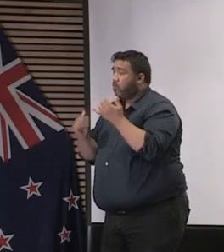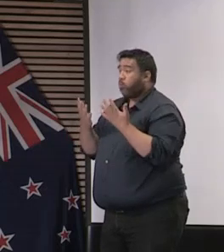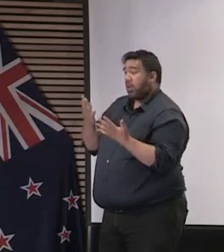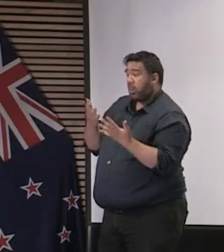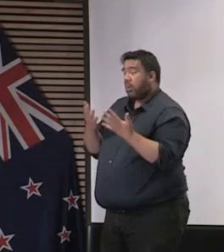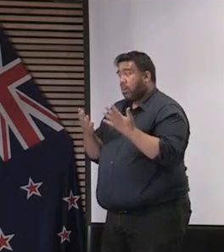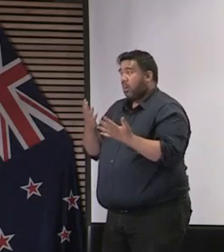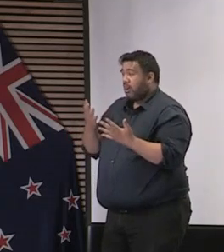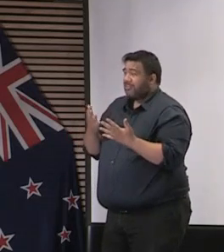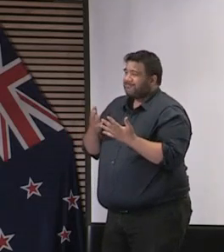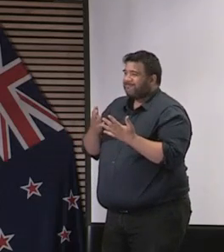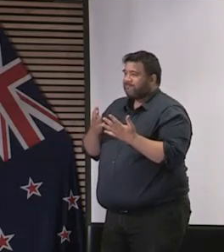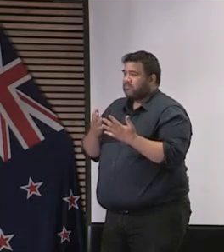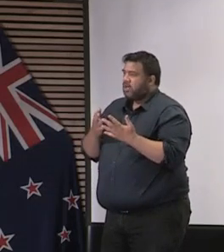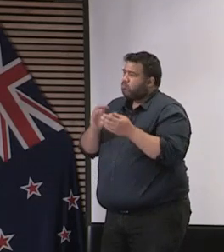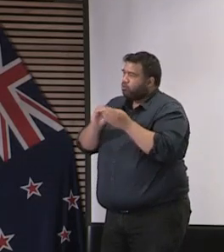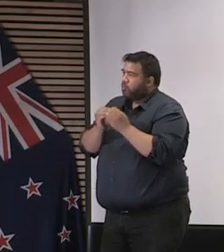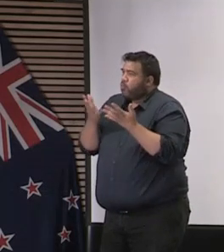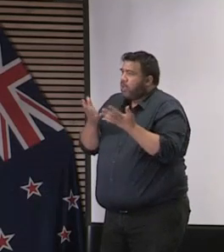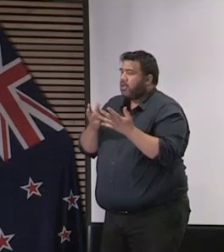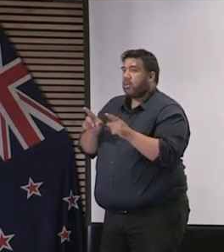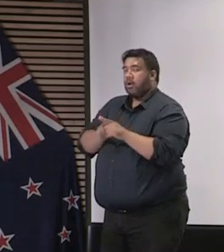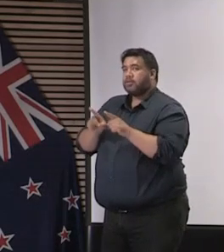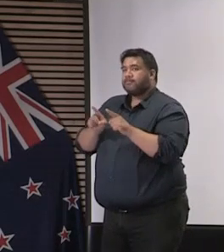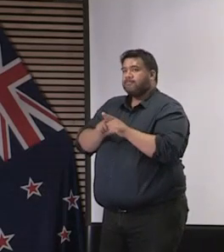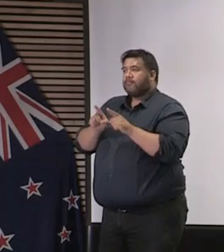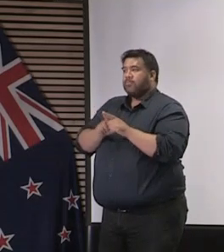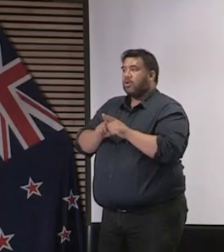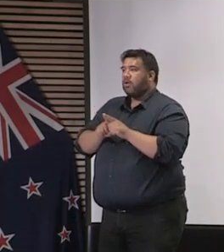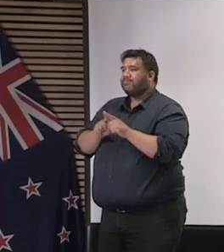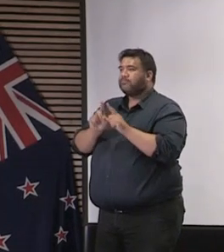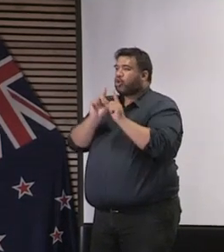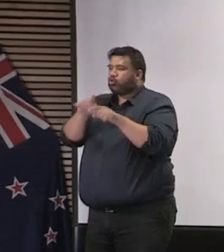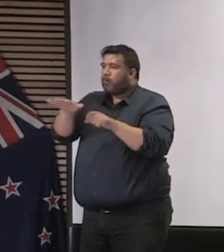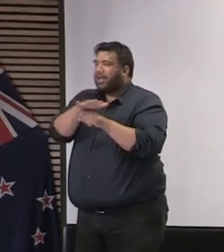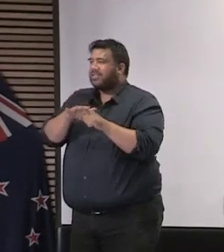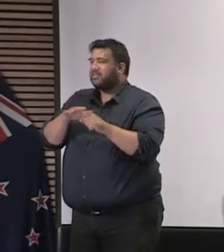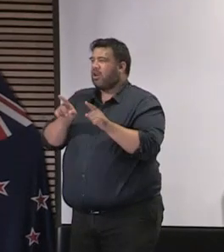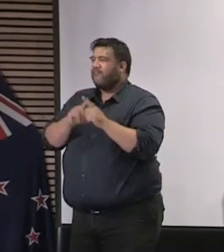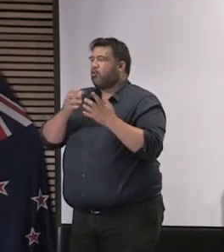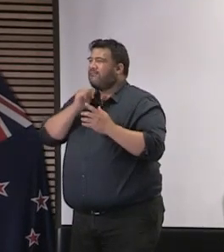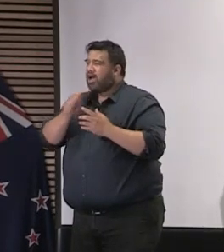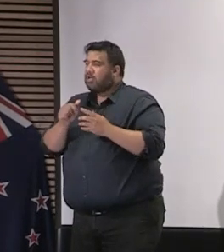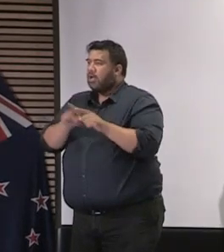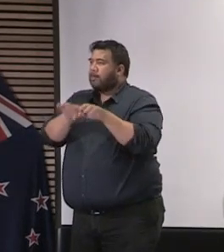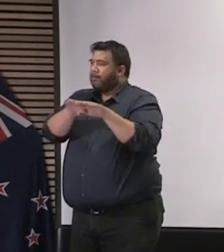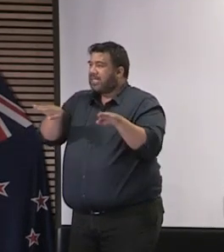country, are there problem spots? The challenges are set around some of the places